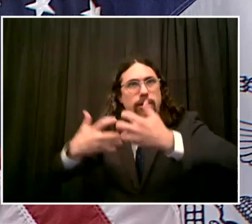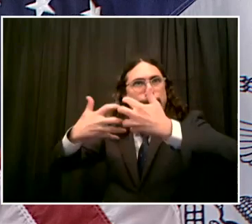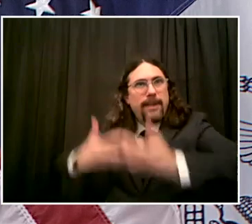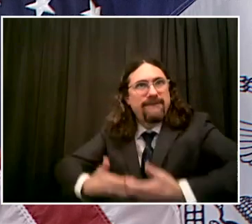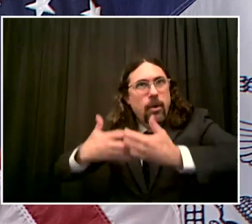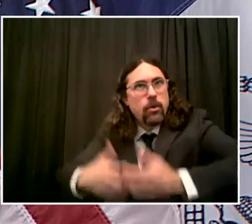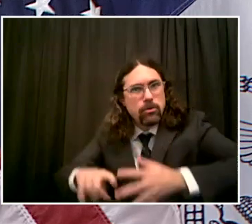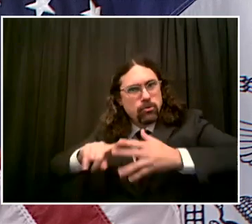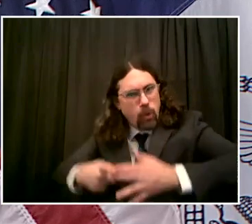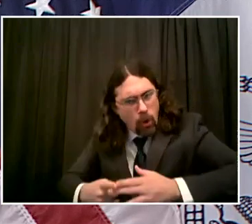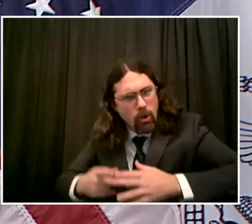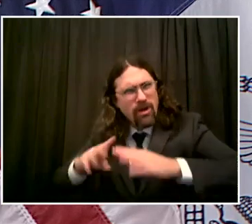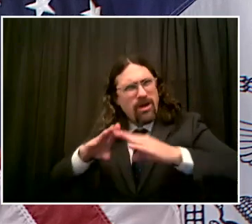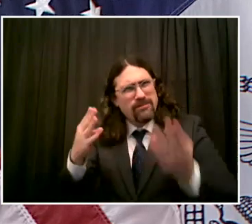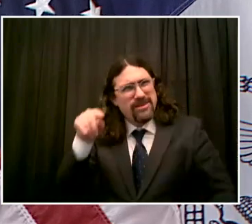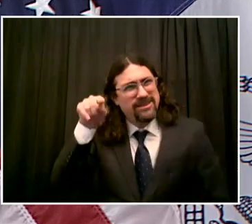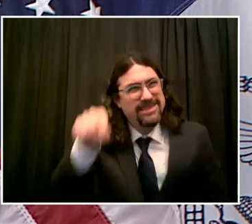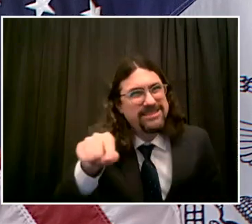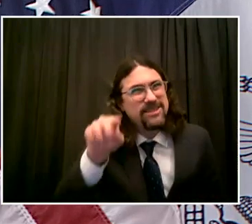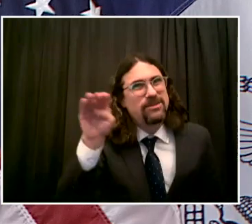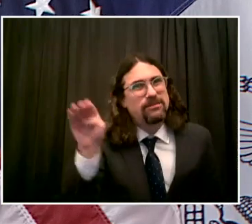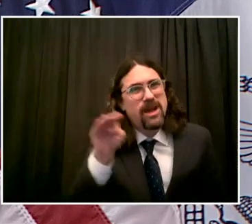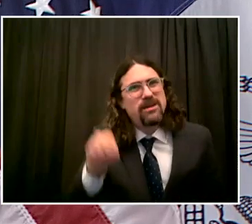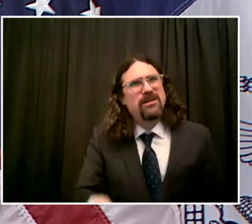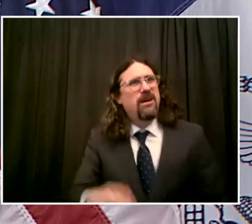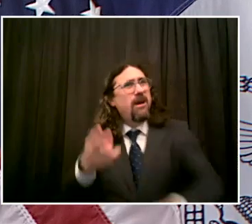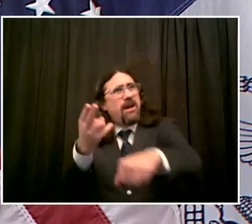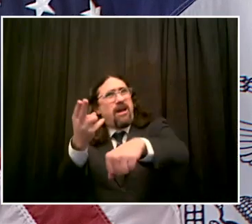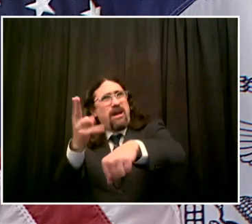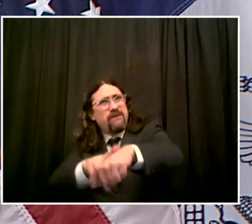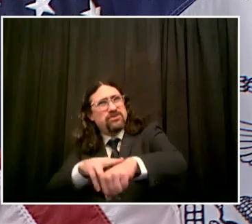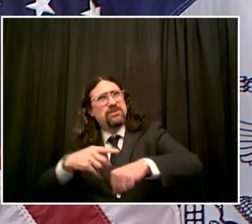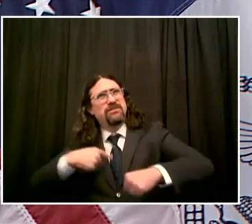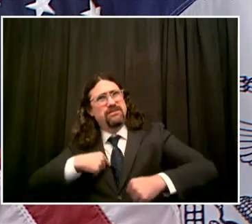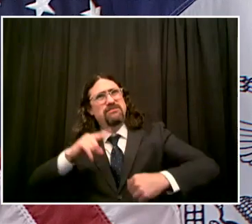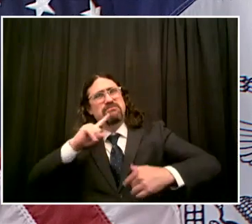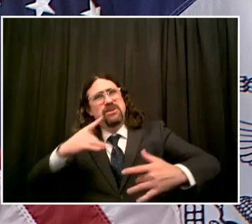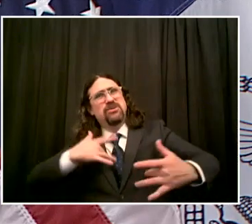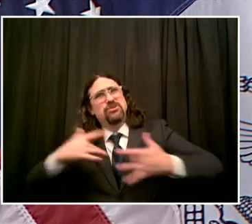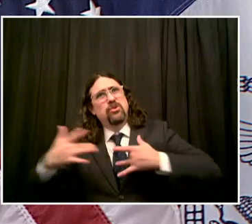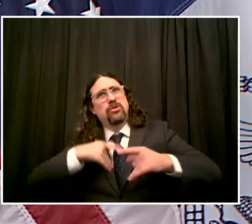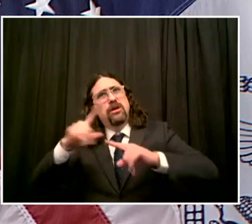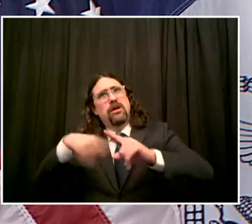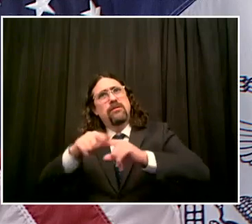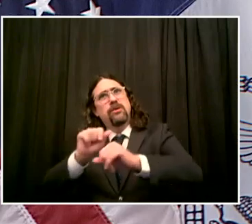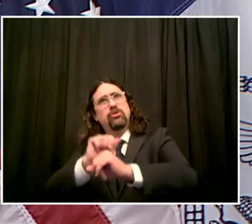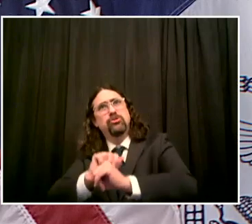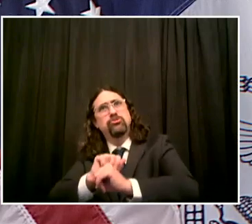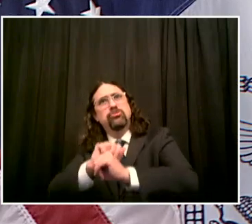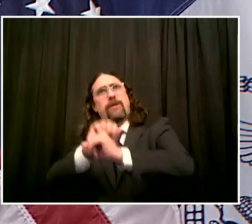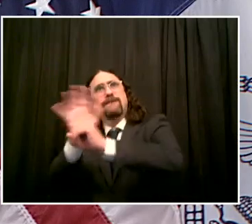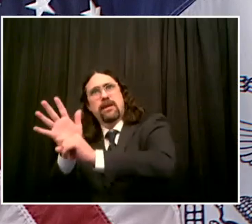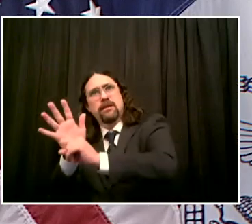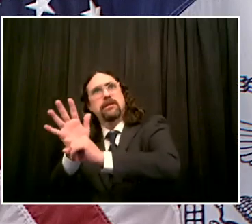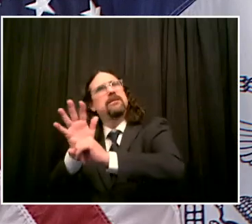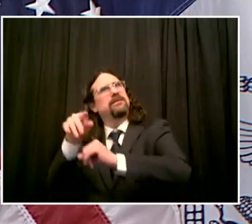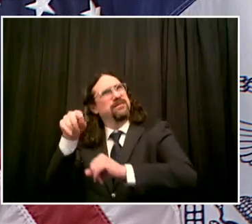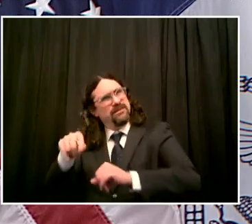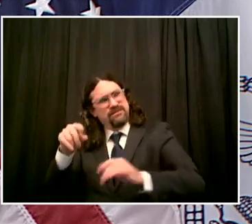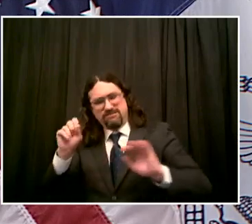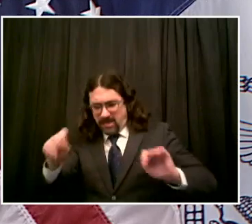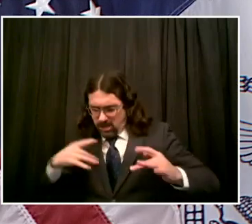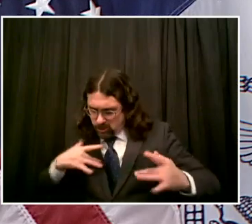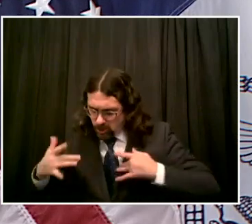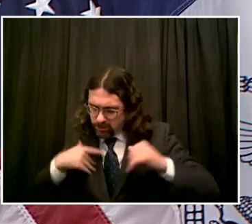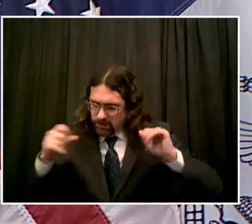PEOPLE ARE OUTDOORS. I WOULD